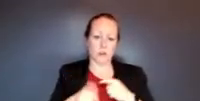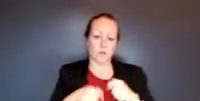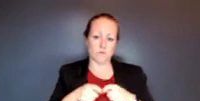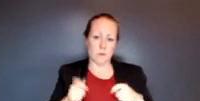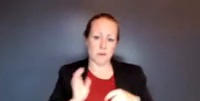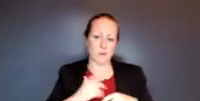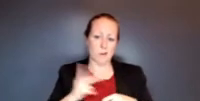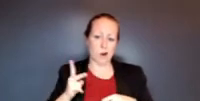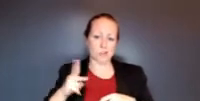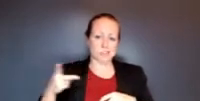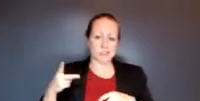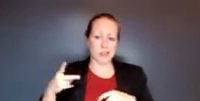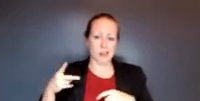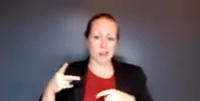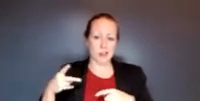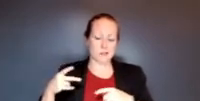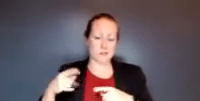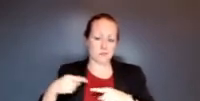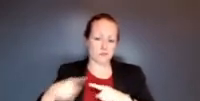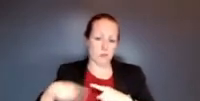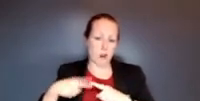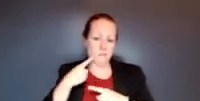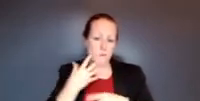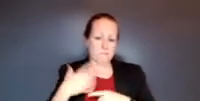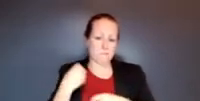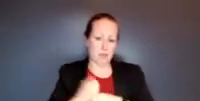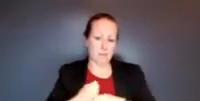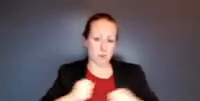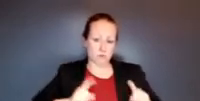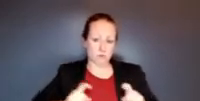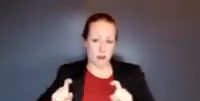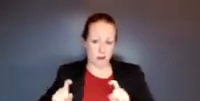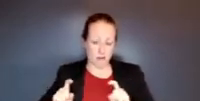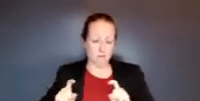round of five year trial. And those have been the interventions that we developed,